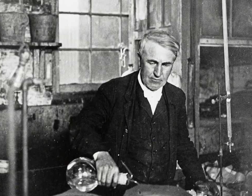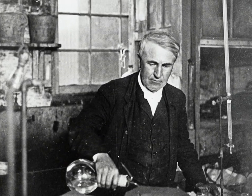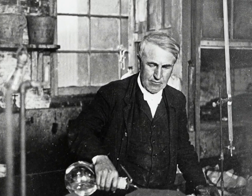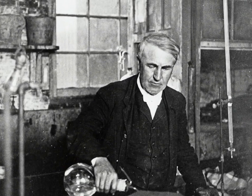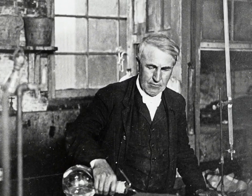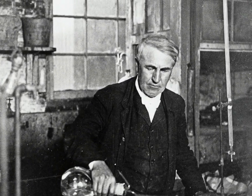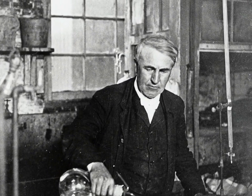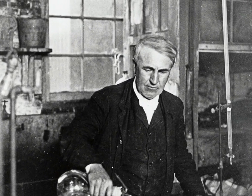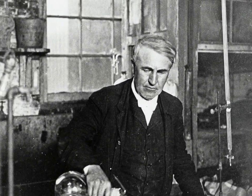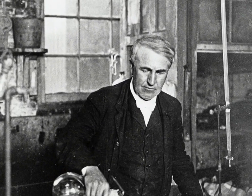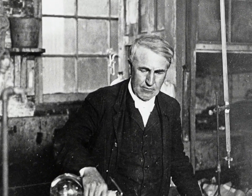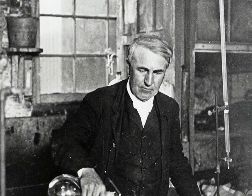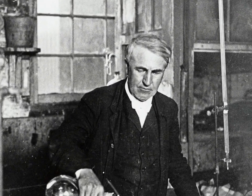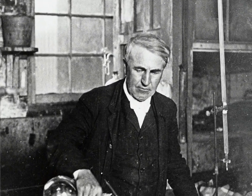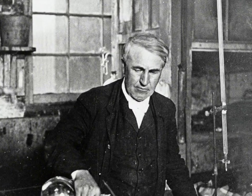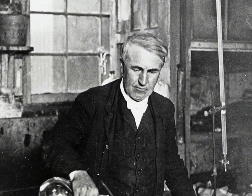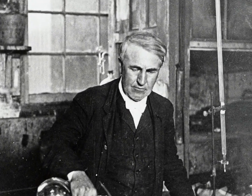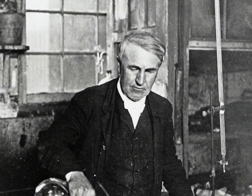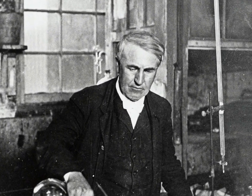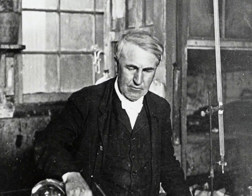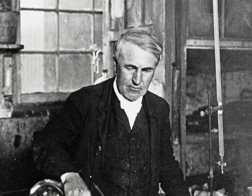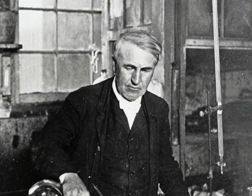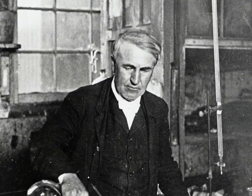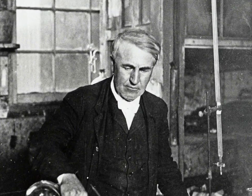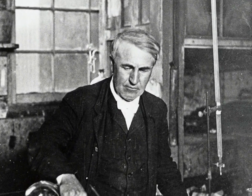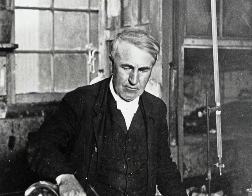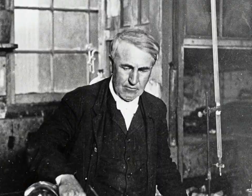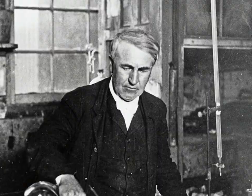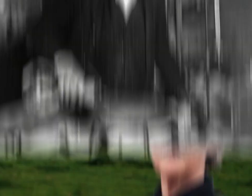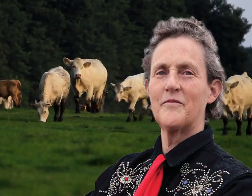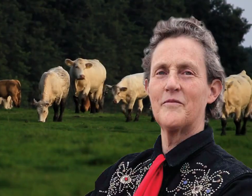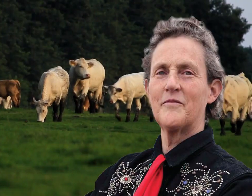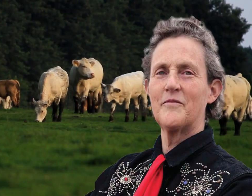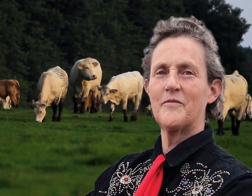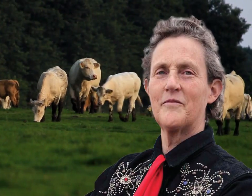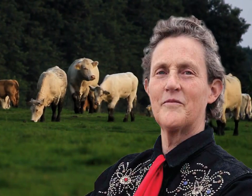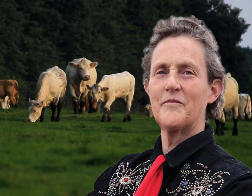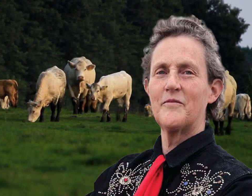one of the greatest inventors in history. He also happened to be almost entirely deaf. There is Temple Grandin, the animal scientist